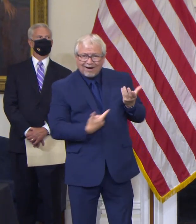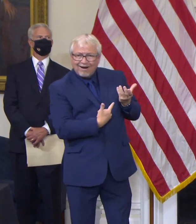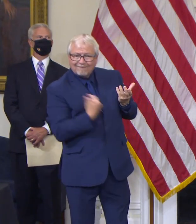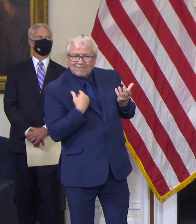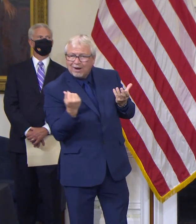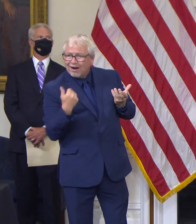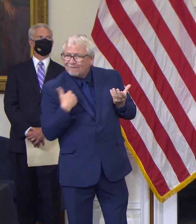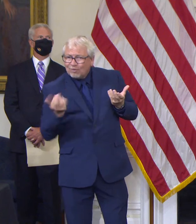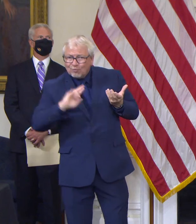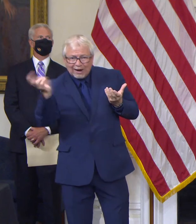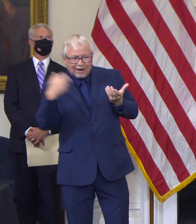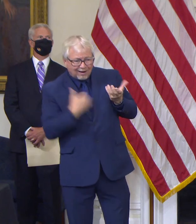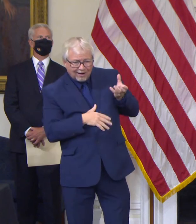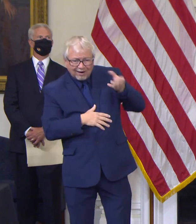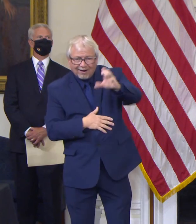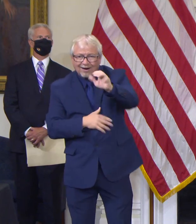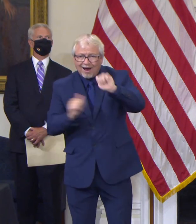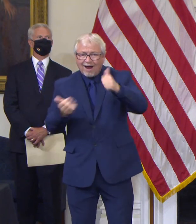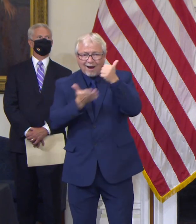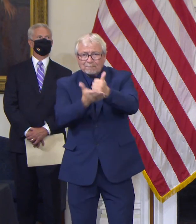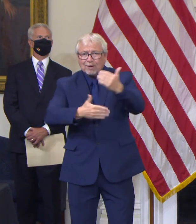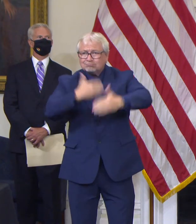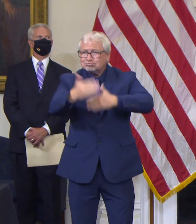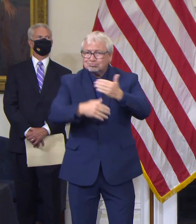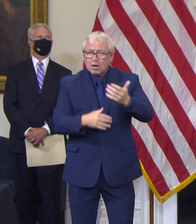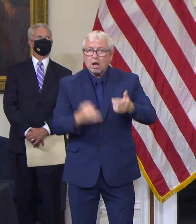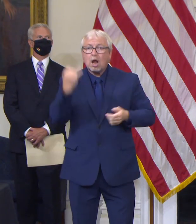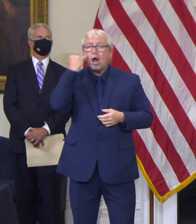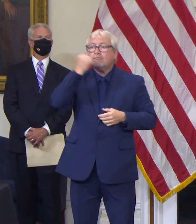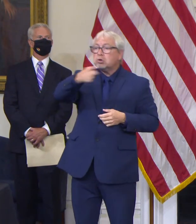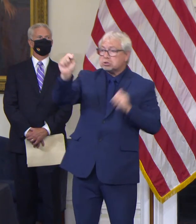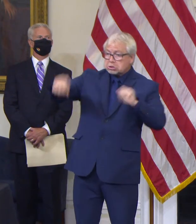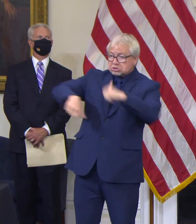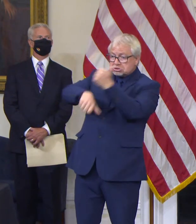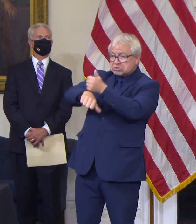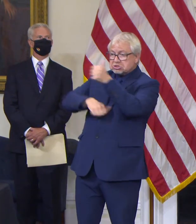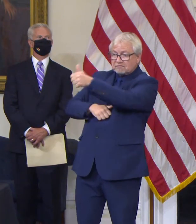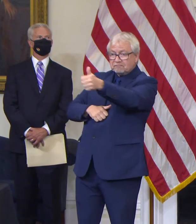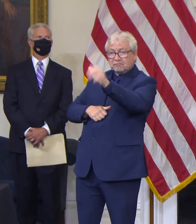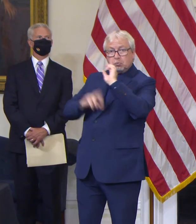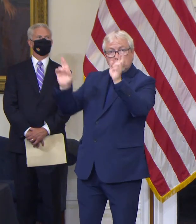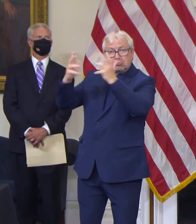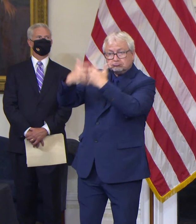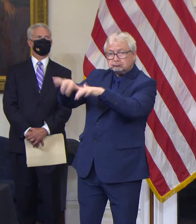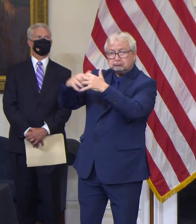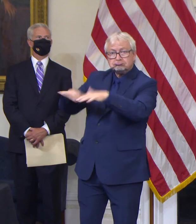keep repeatedly telling them that. then they should get more involved.